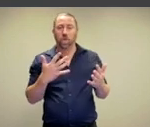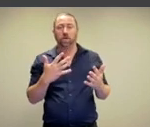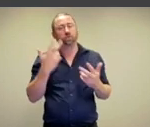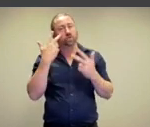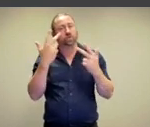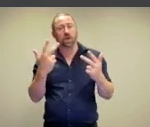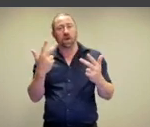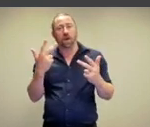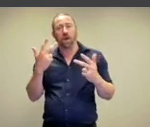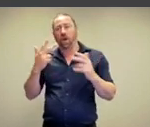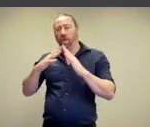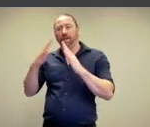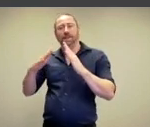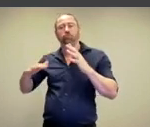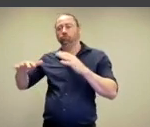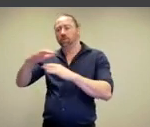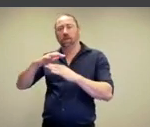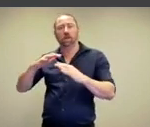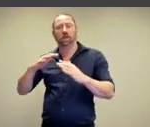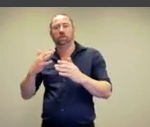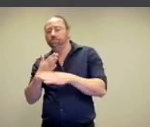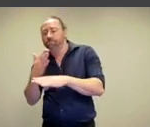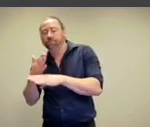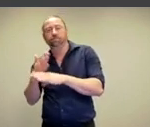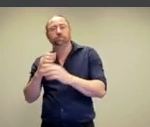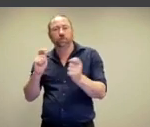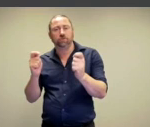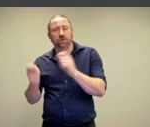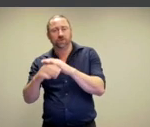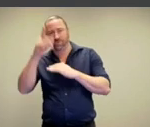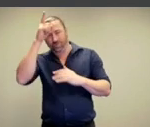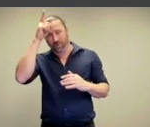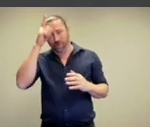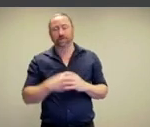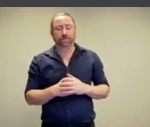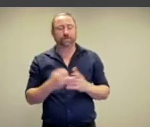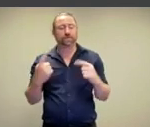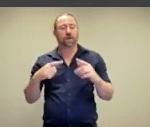to